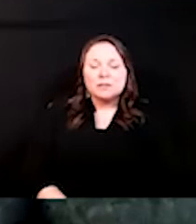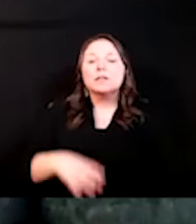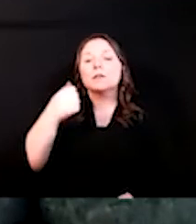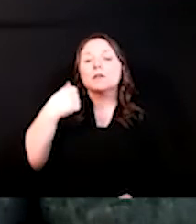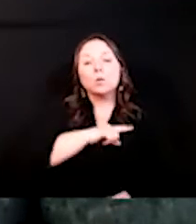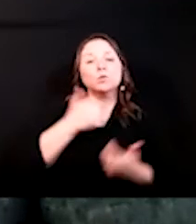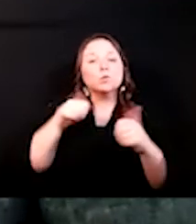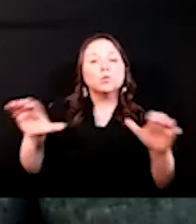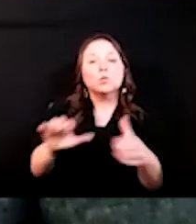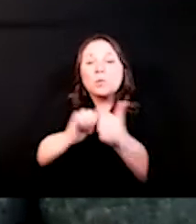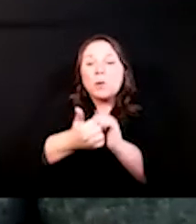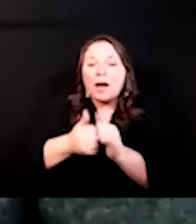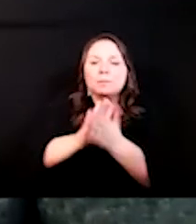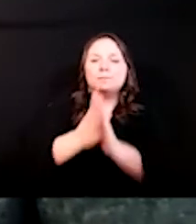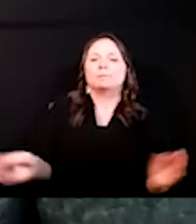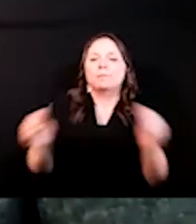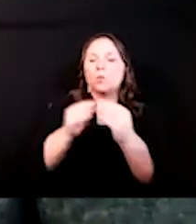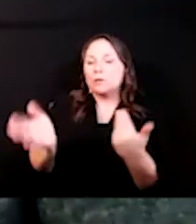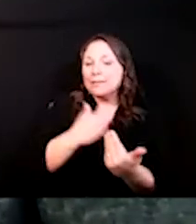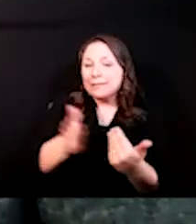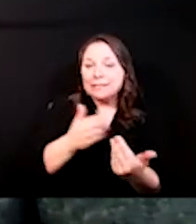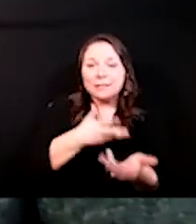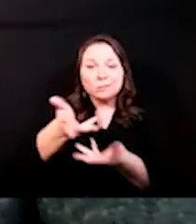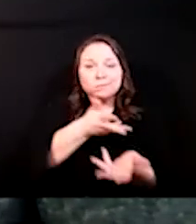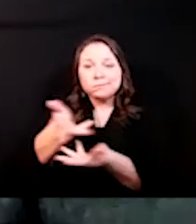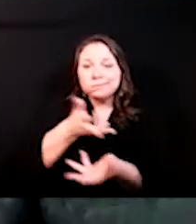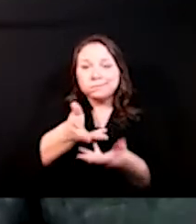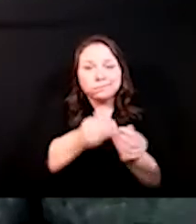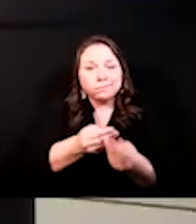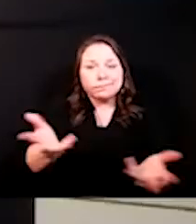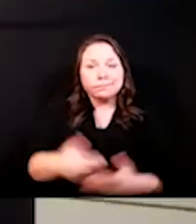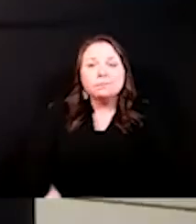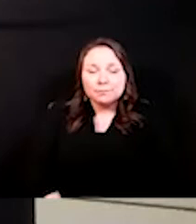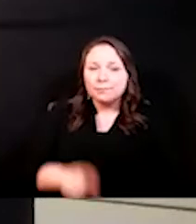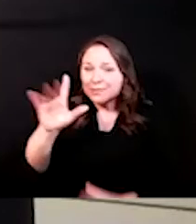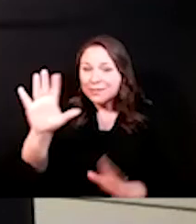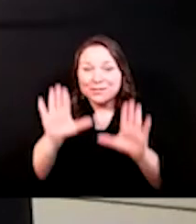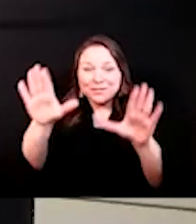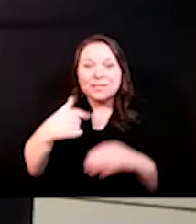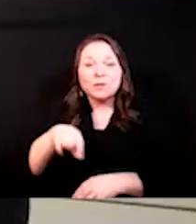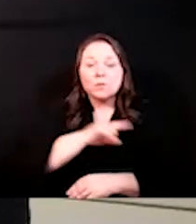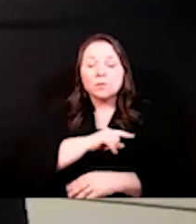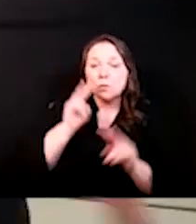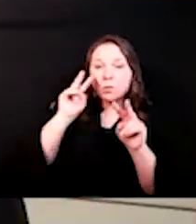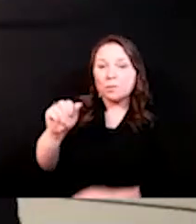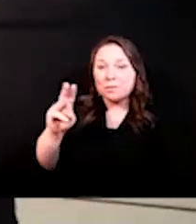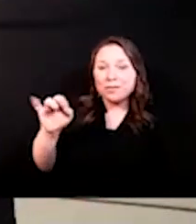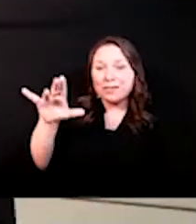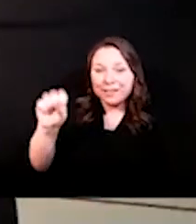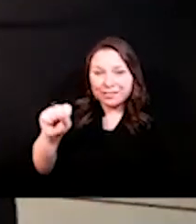WE'RE TRYING TO DO OUR PART TO HELP MAKE IT EASIER TO HAVE SOME OF THESE CONVERSATIONS AND SHARE THE MESSAGING.